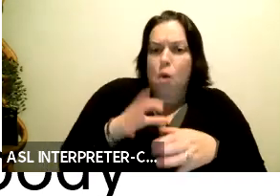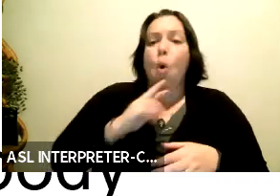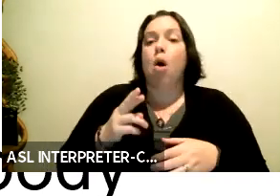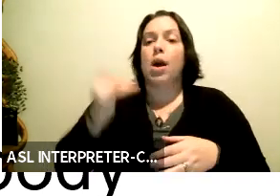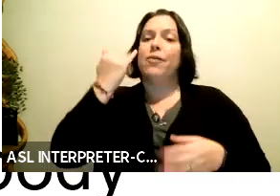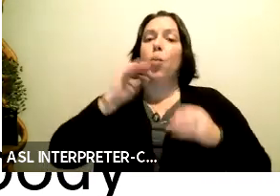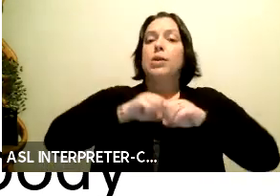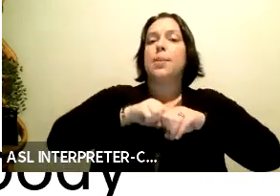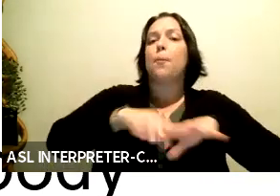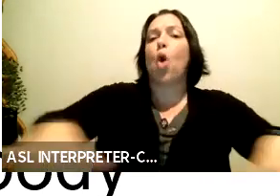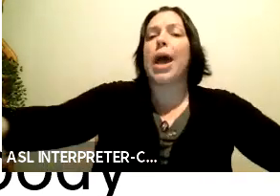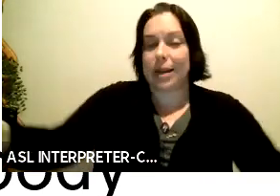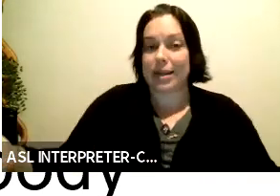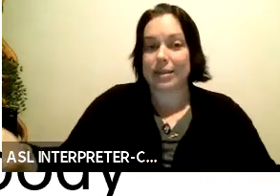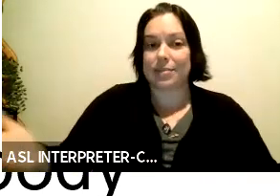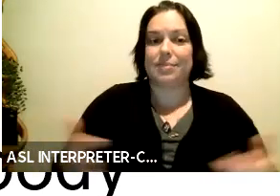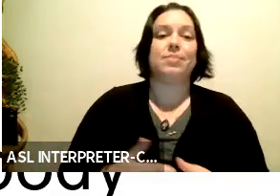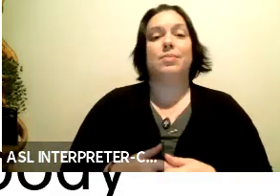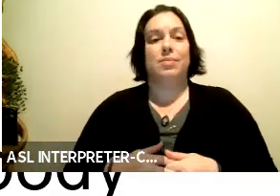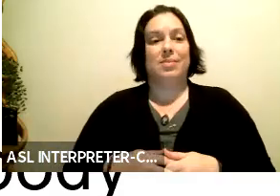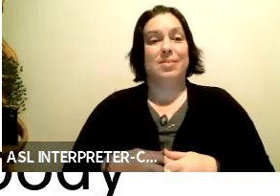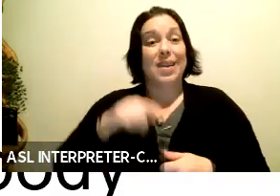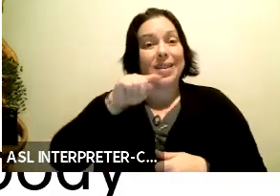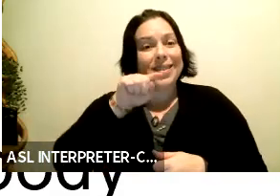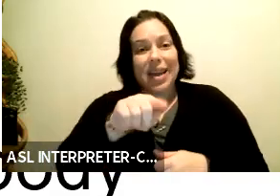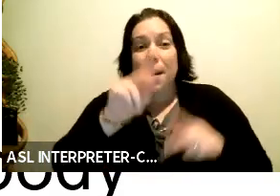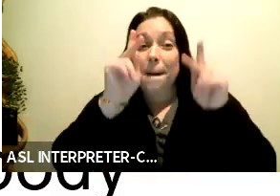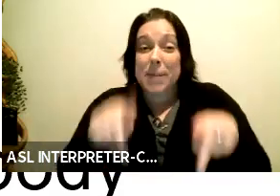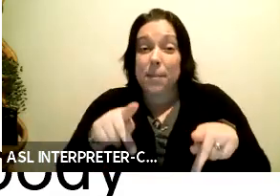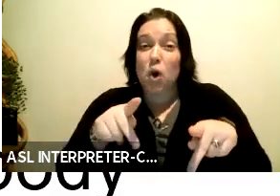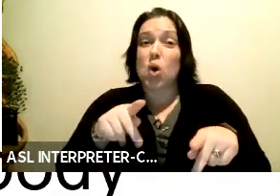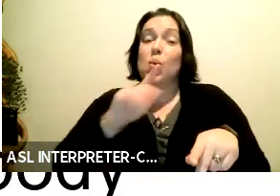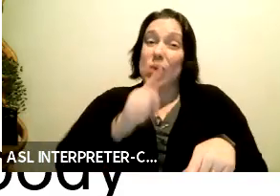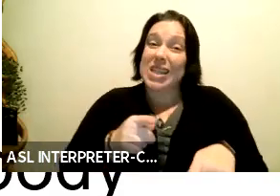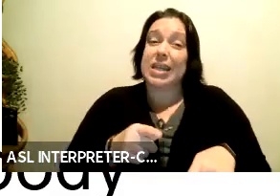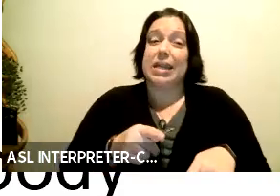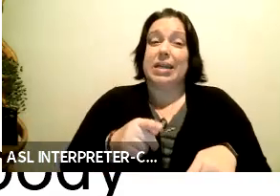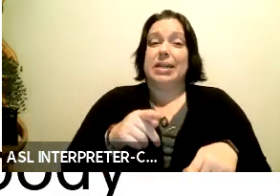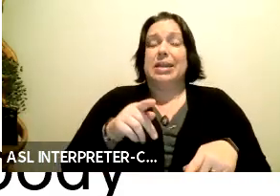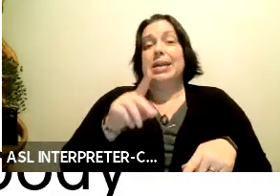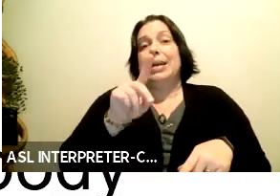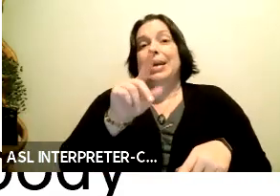infrastructure, they are the contact tracers, the lab techs, the data analysts, the in home care,